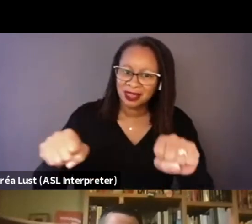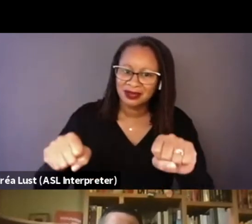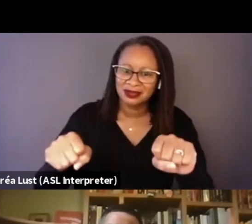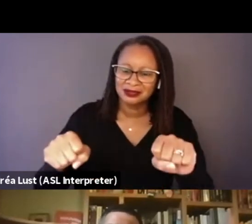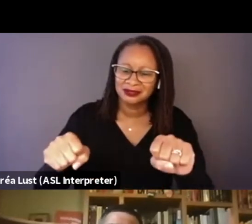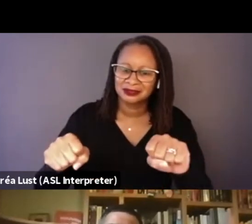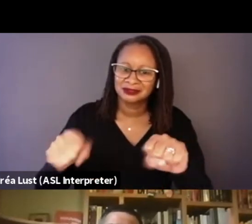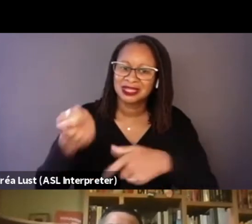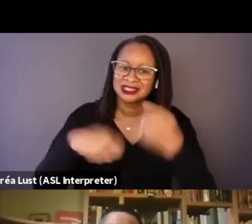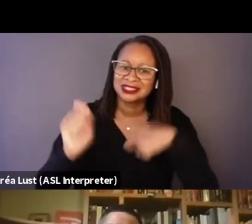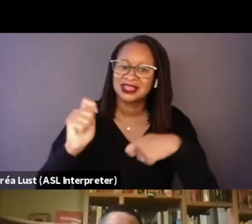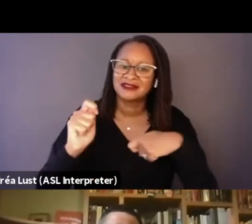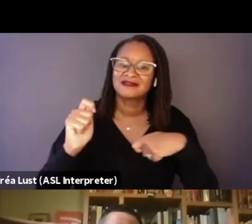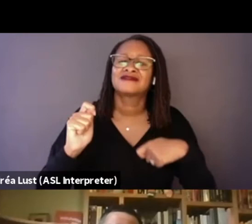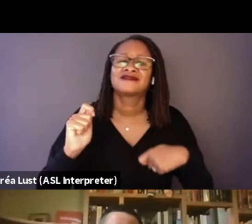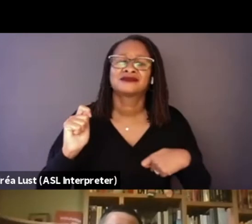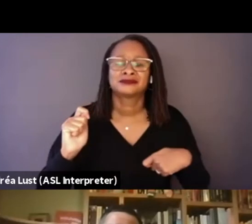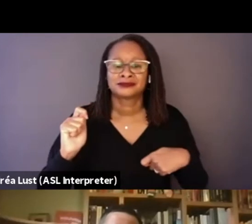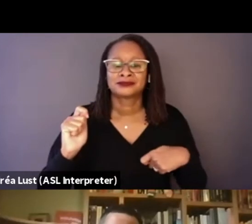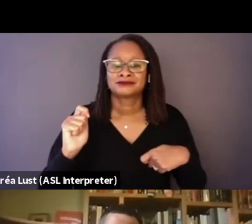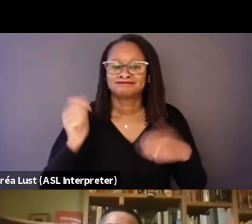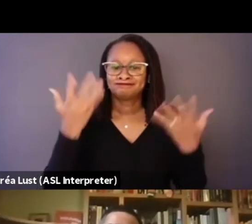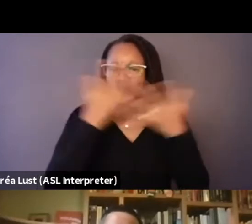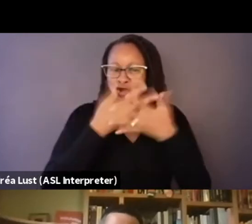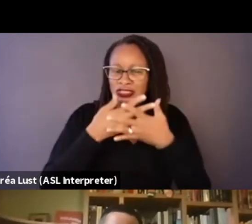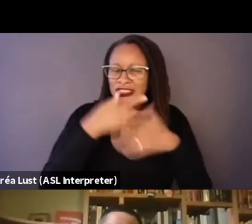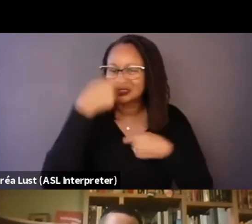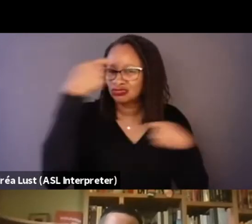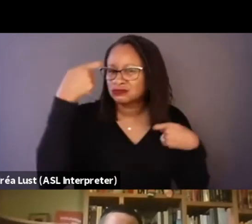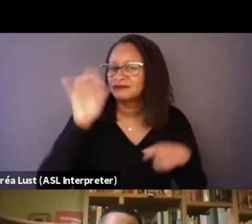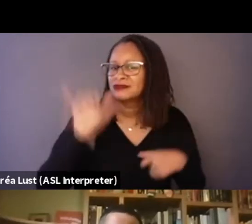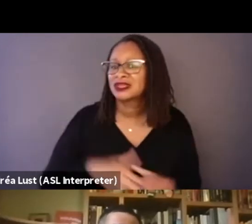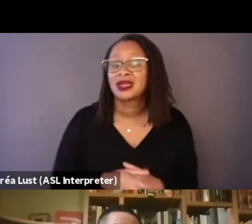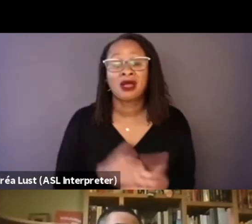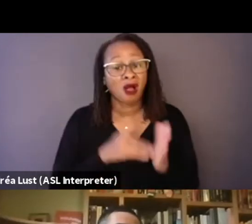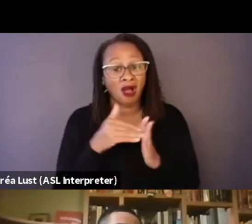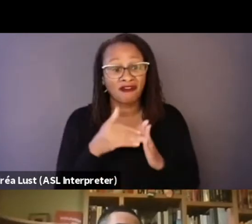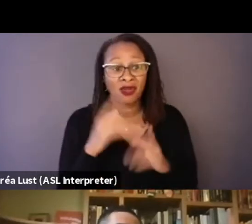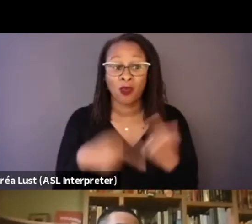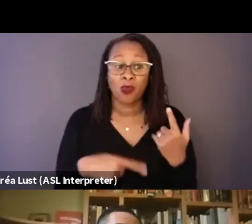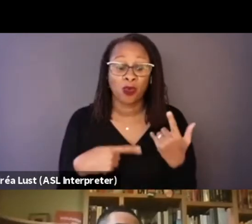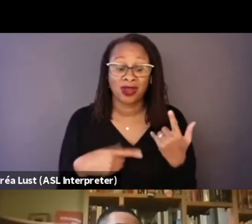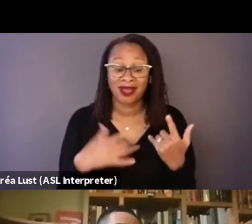rather than utter darkness, you know? And a lot of times what I like to refer to,